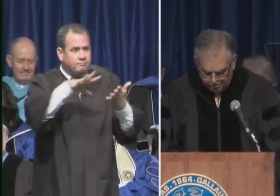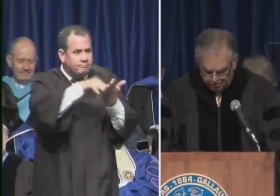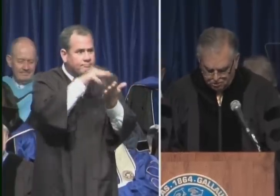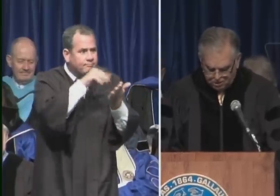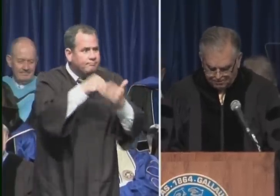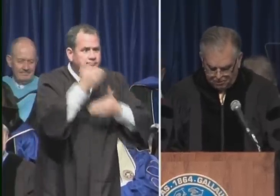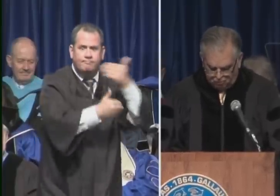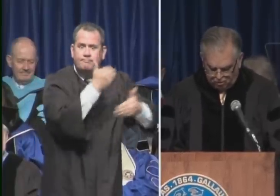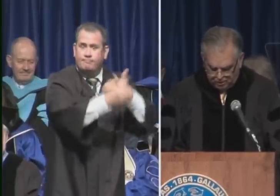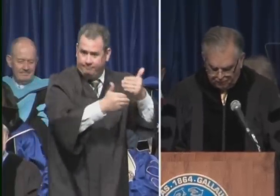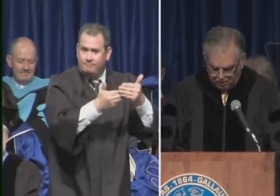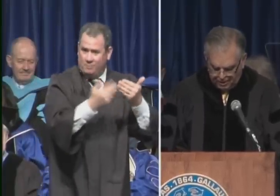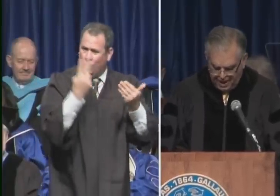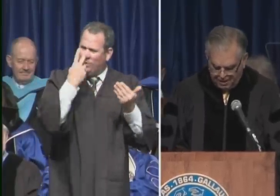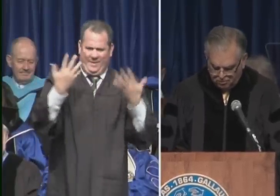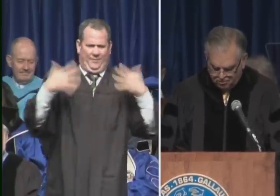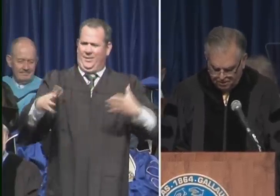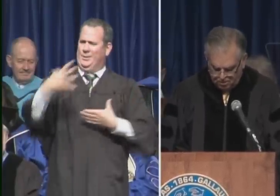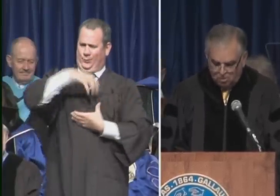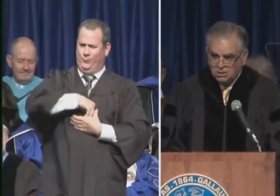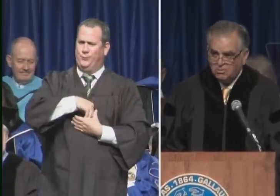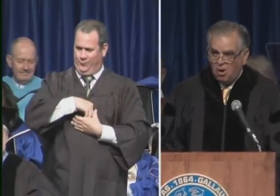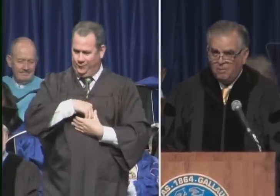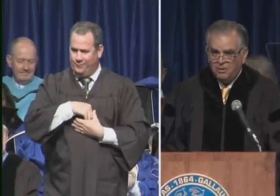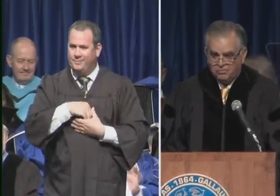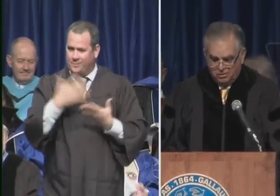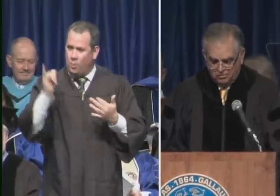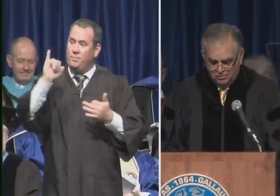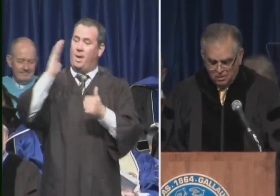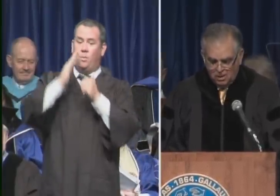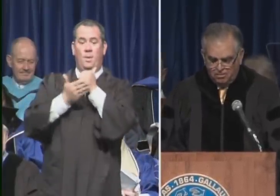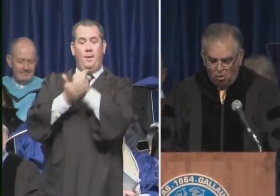of working for a Congressman or small business.